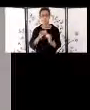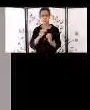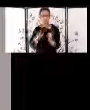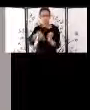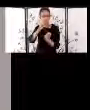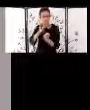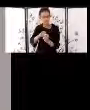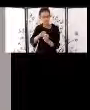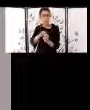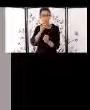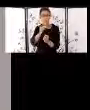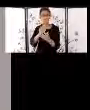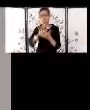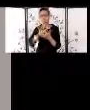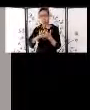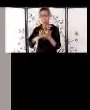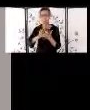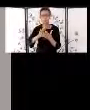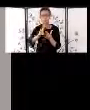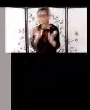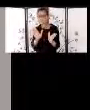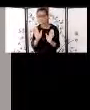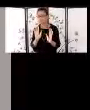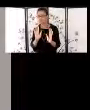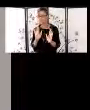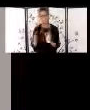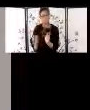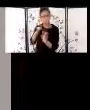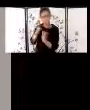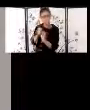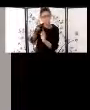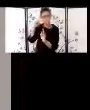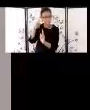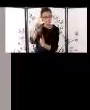on the areas or the parts of your application that you’re most concerned about.